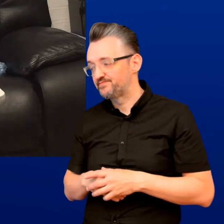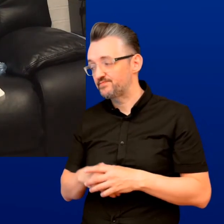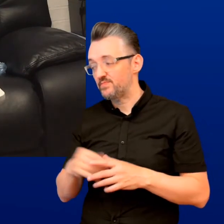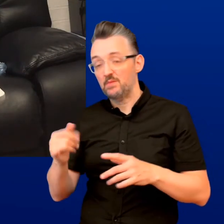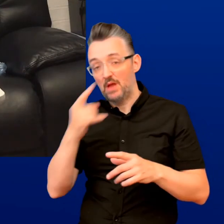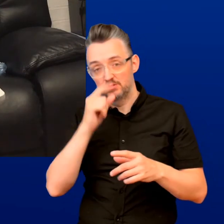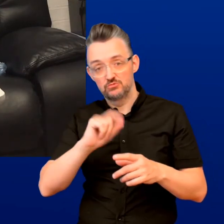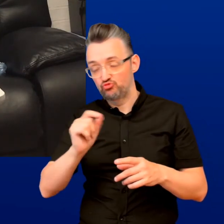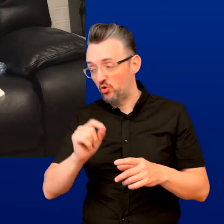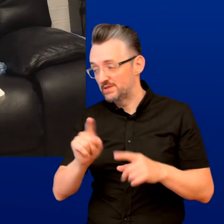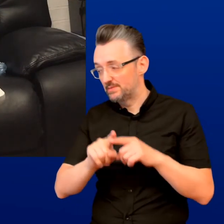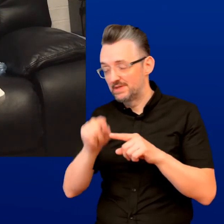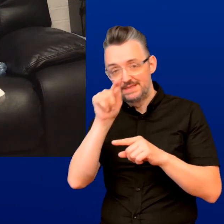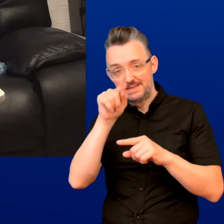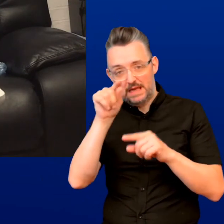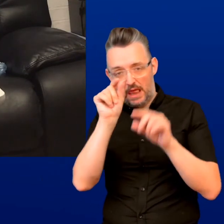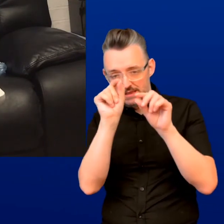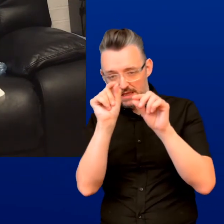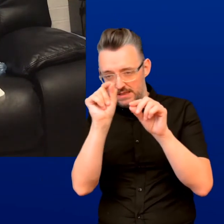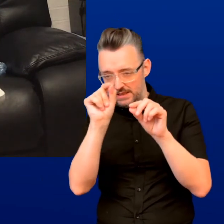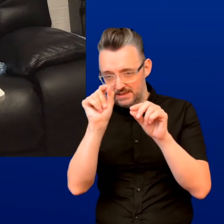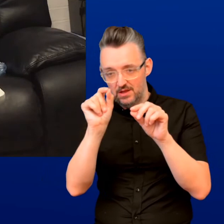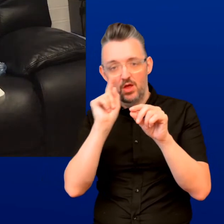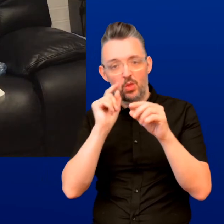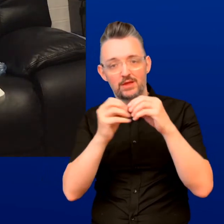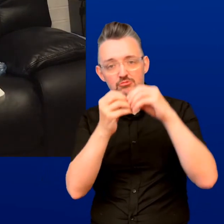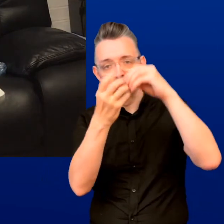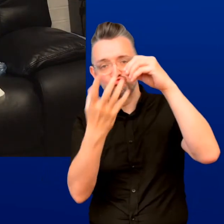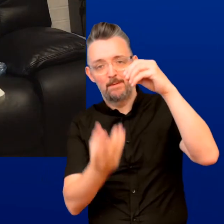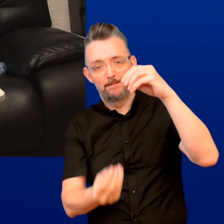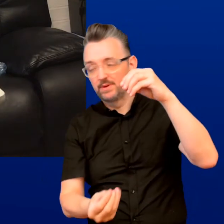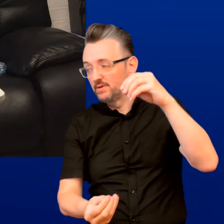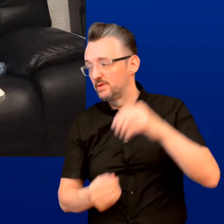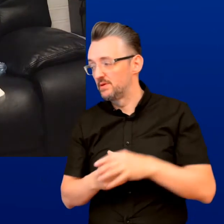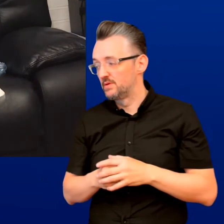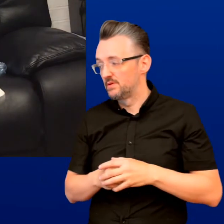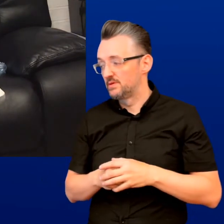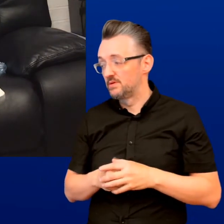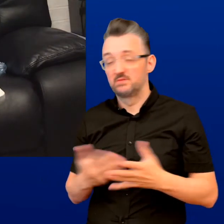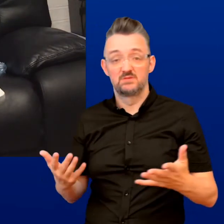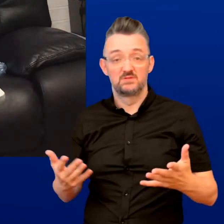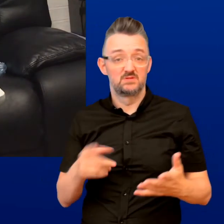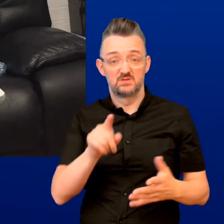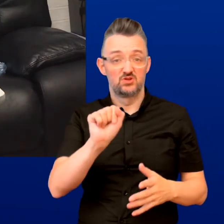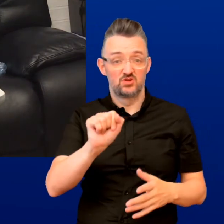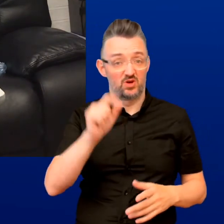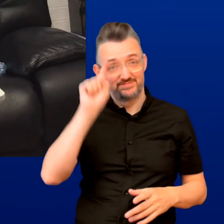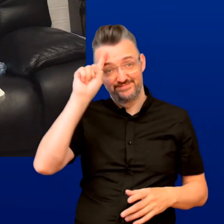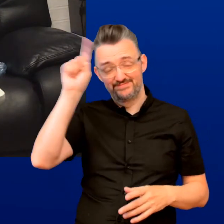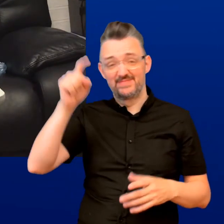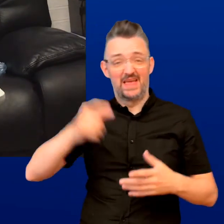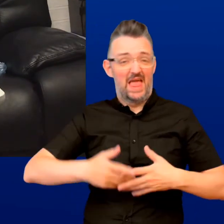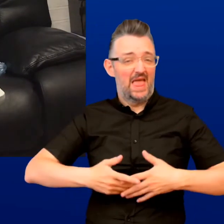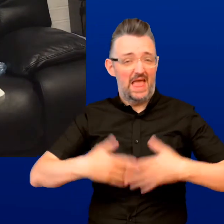little round circles close together and make a bunch of grapes. The choice is endless: what you want to do.